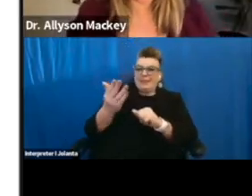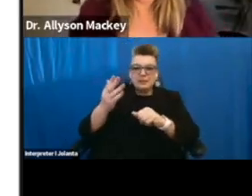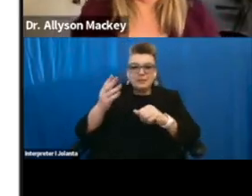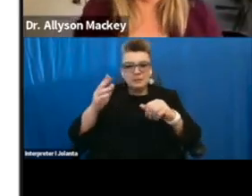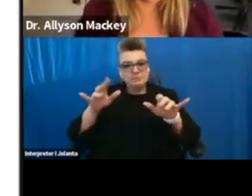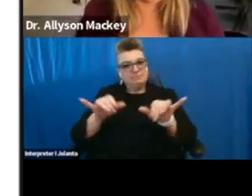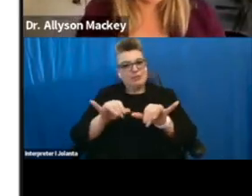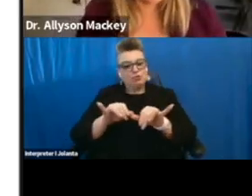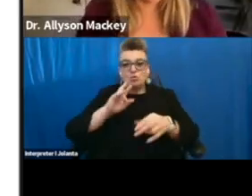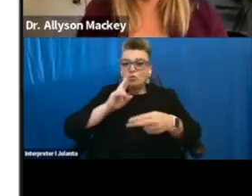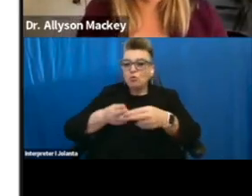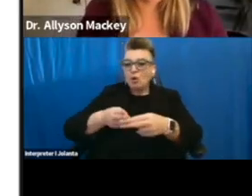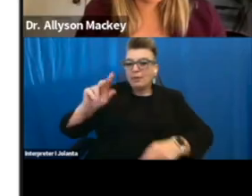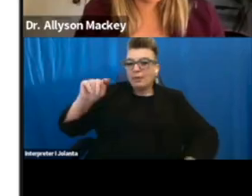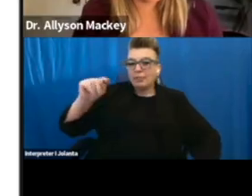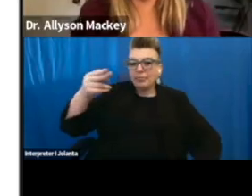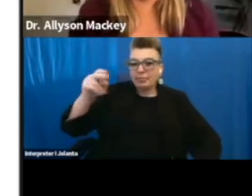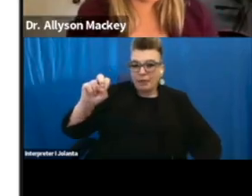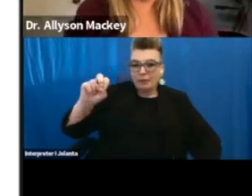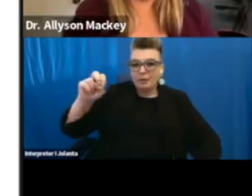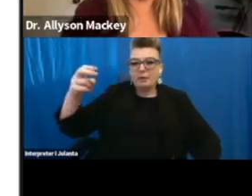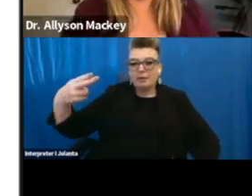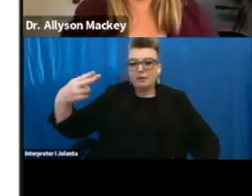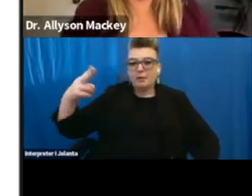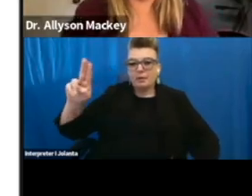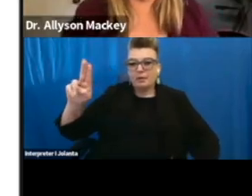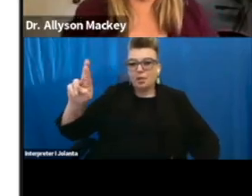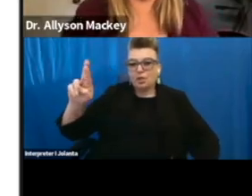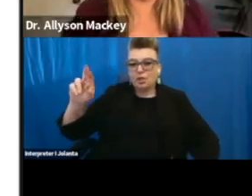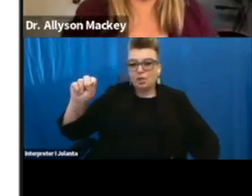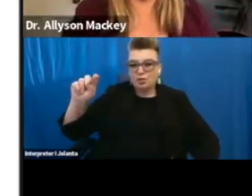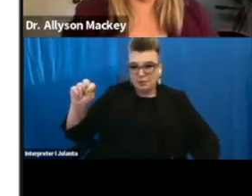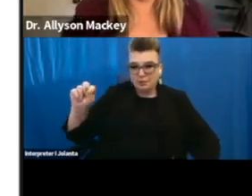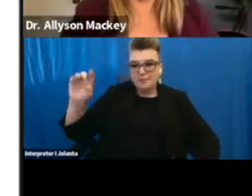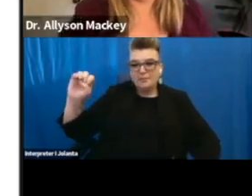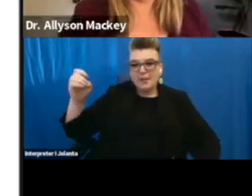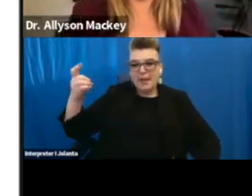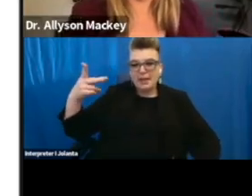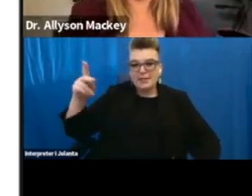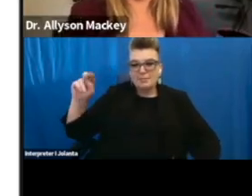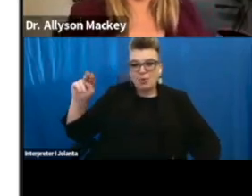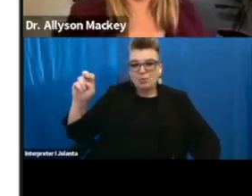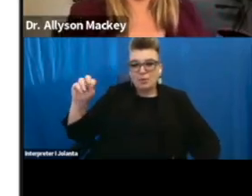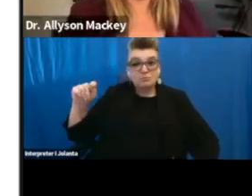measure inhibition and this idea comes out of a computational model initially